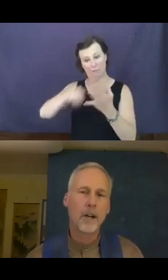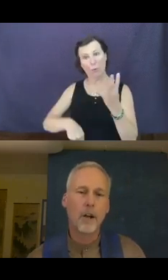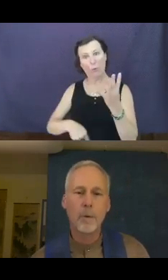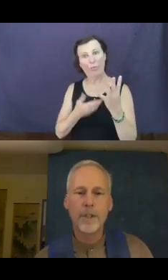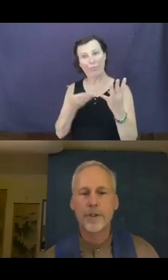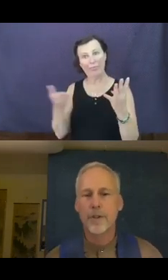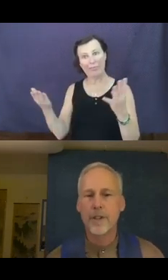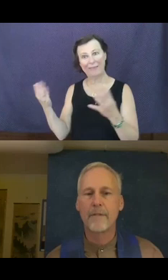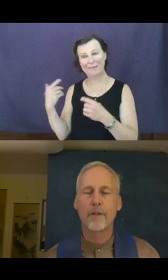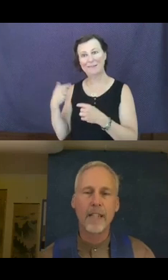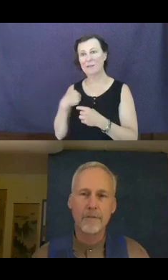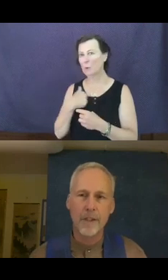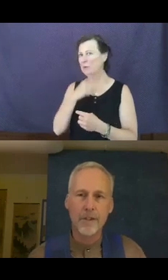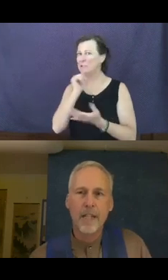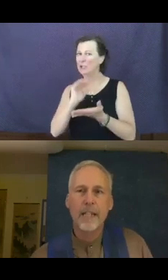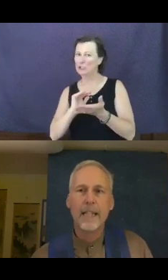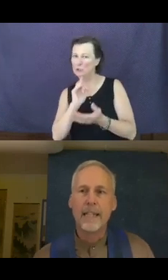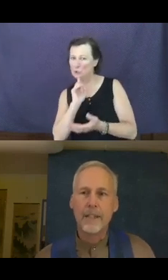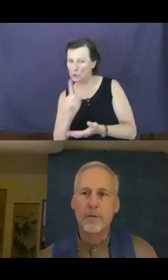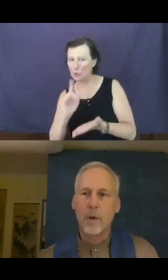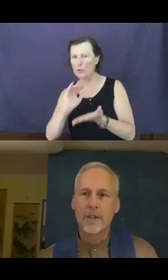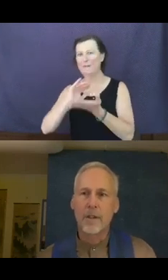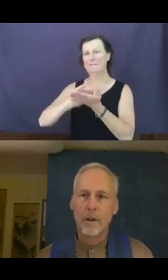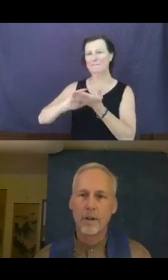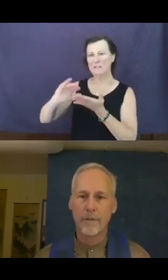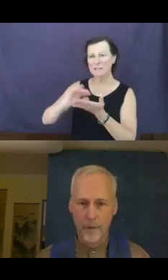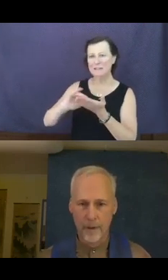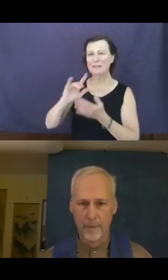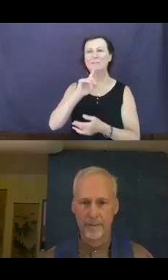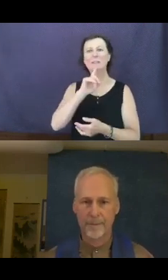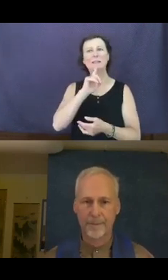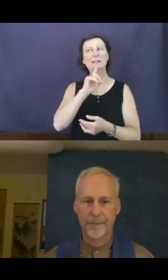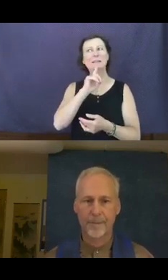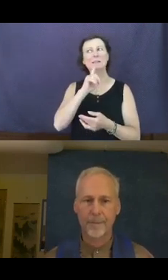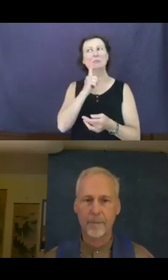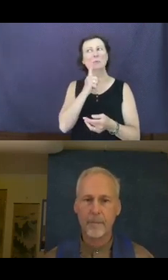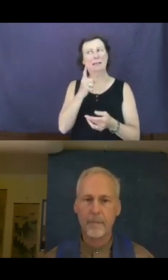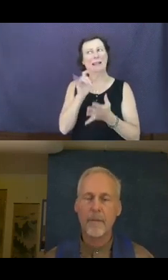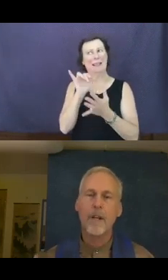always sure that forgiveness is what's called for.